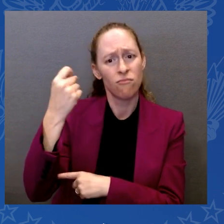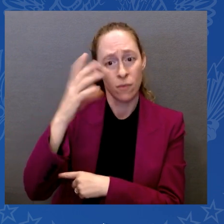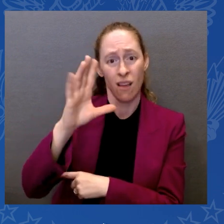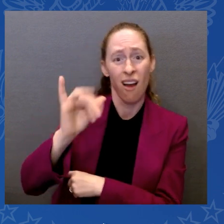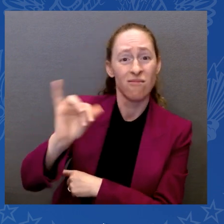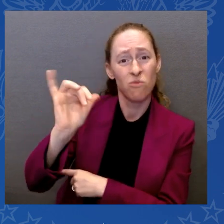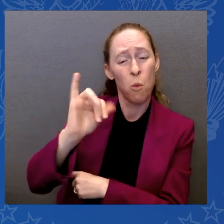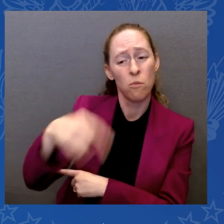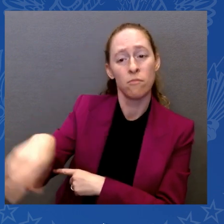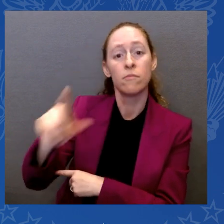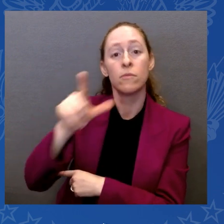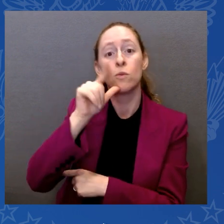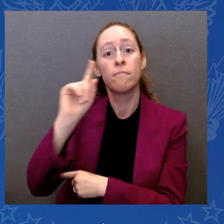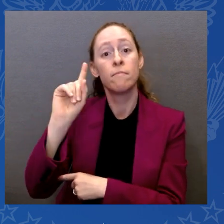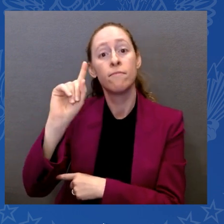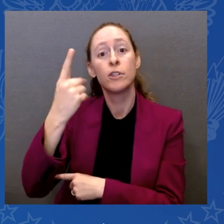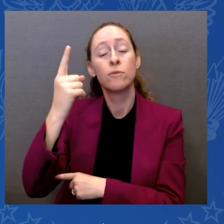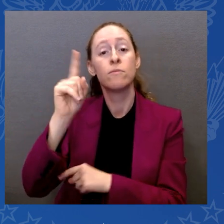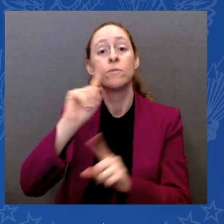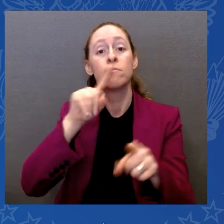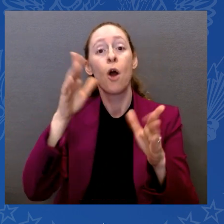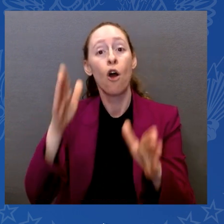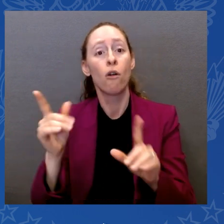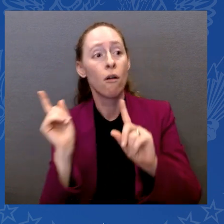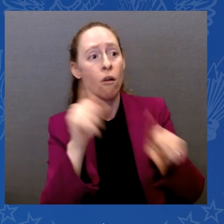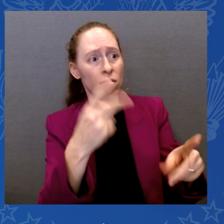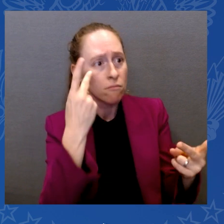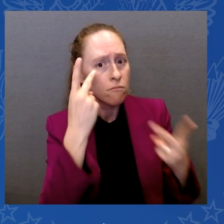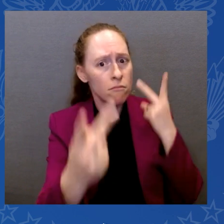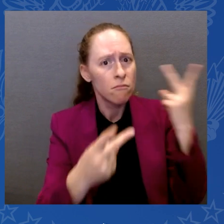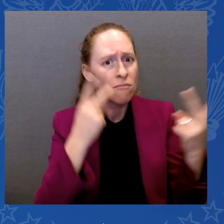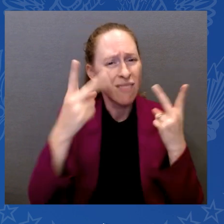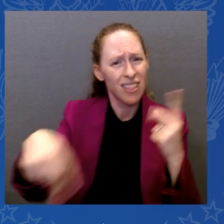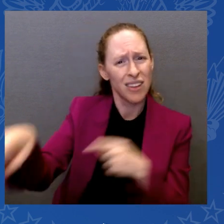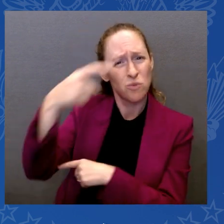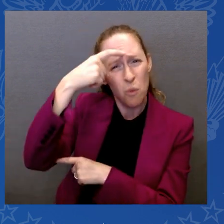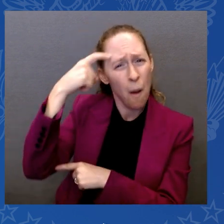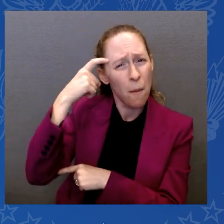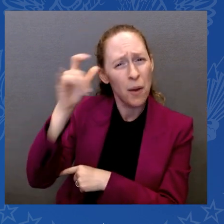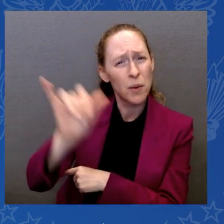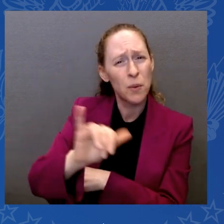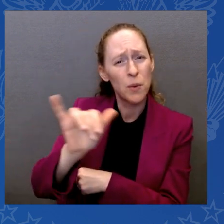FEMA is making crisis counselors available across Puerto Rico --